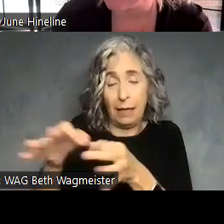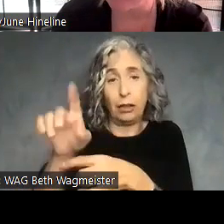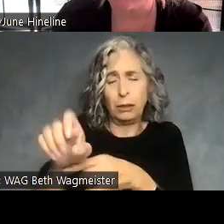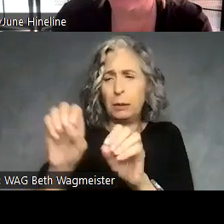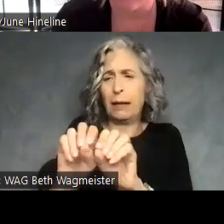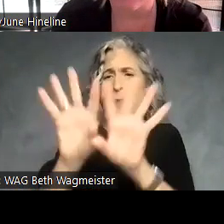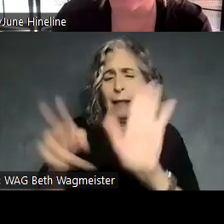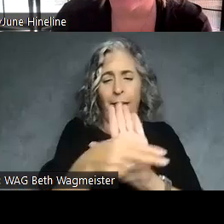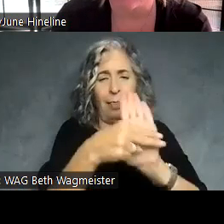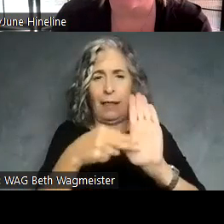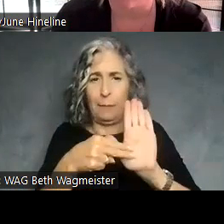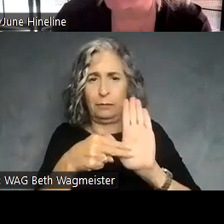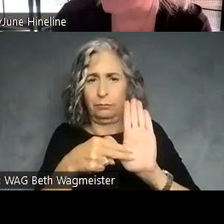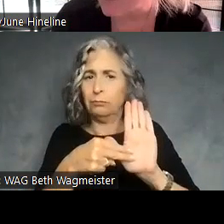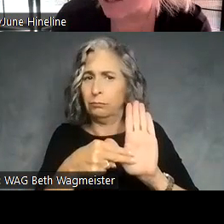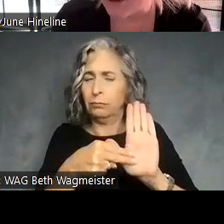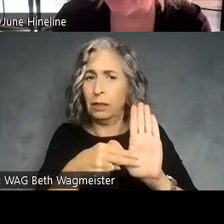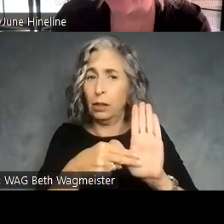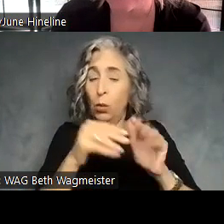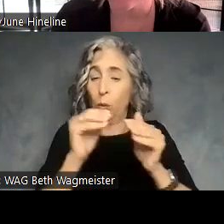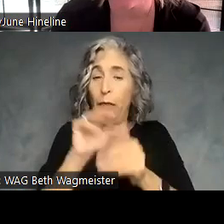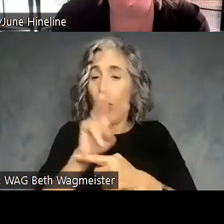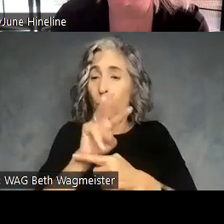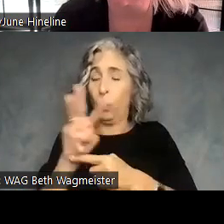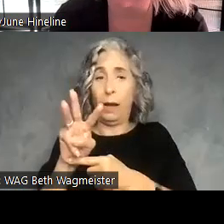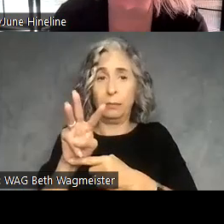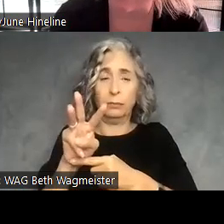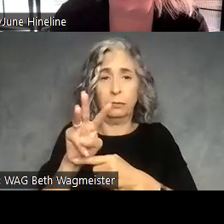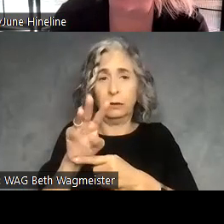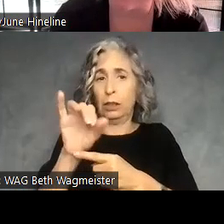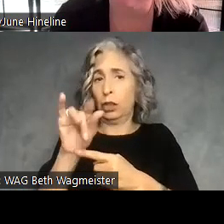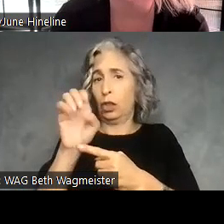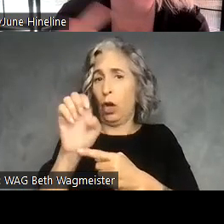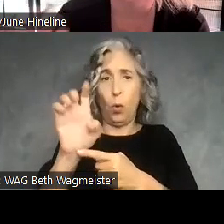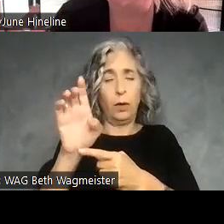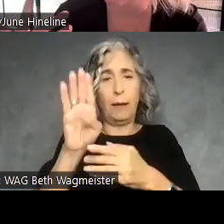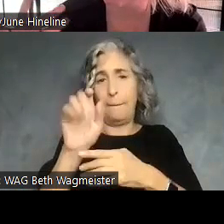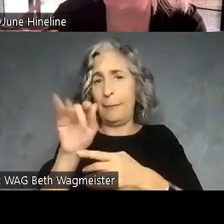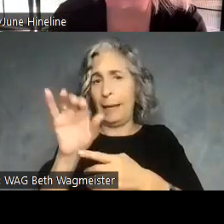So some possible uses of status messages. It could be a message about the number of search results